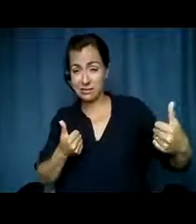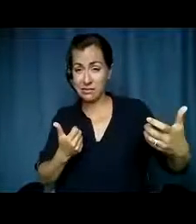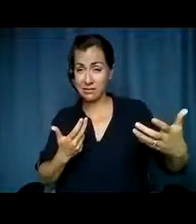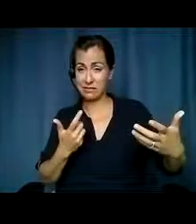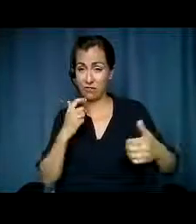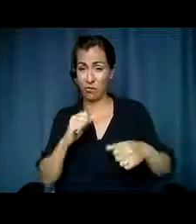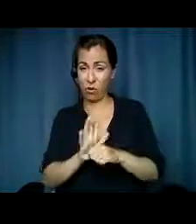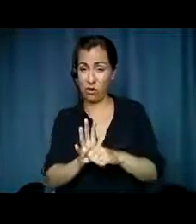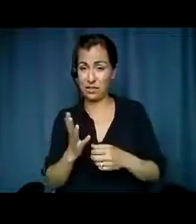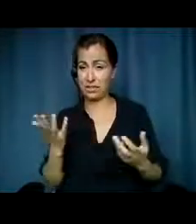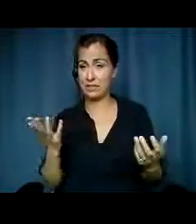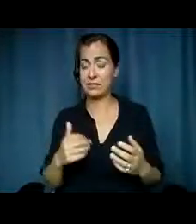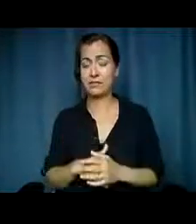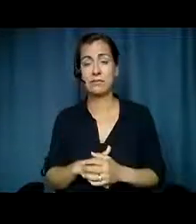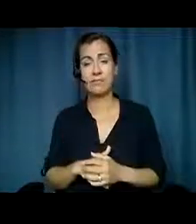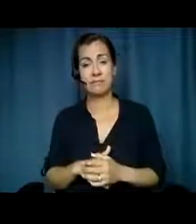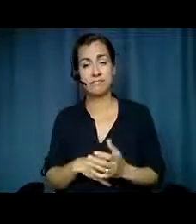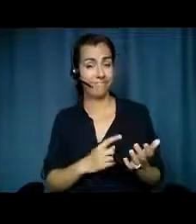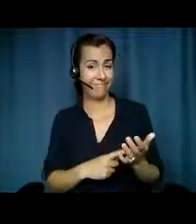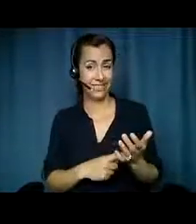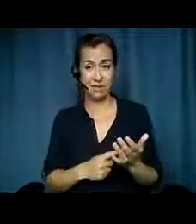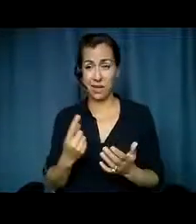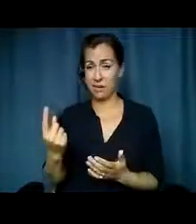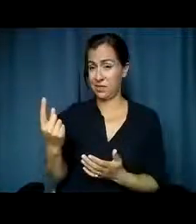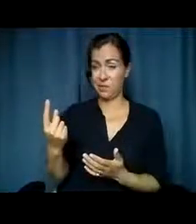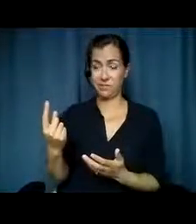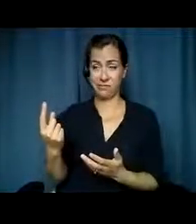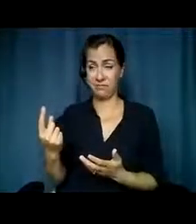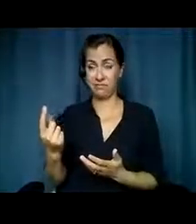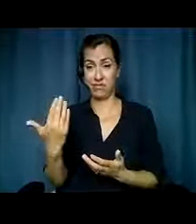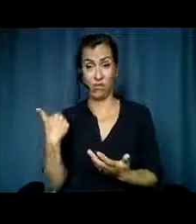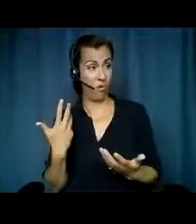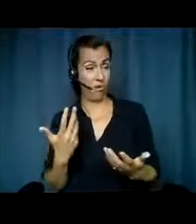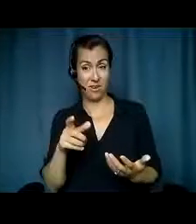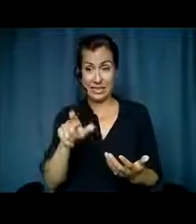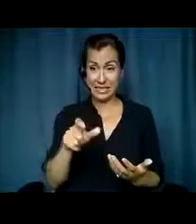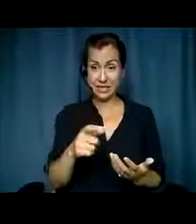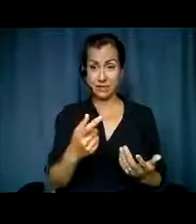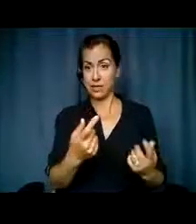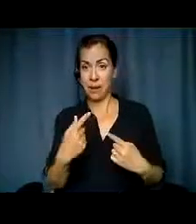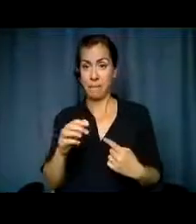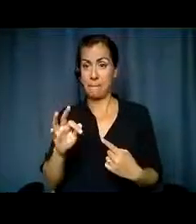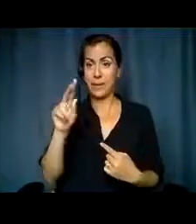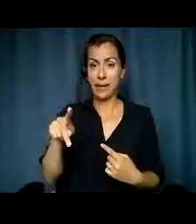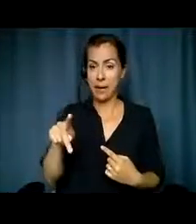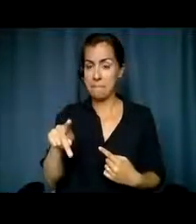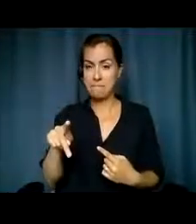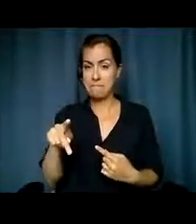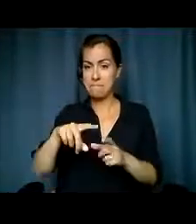organizations. We shouldn't be working on voting access without involving people with disabilities, without talking to them